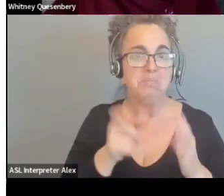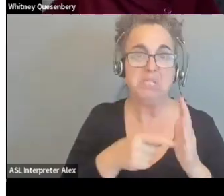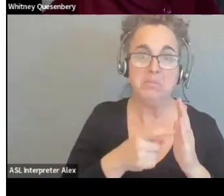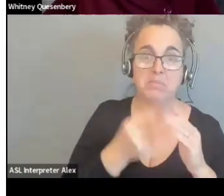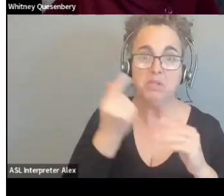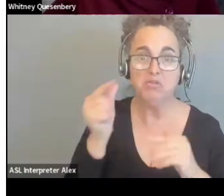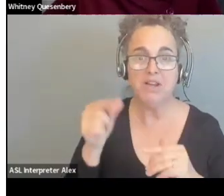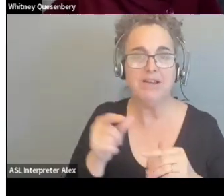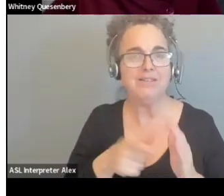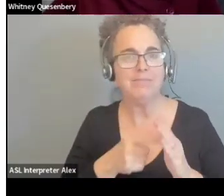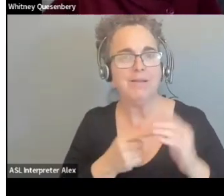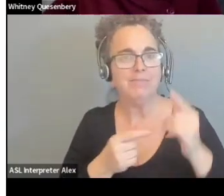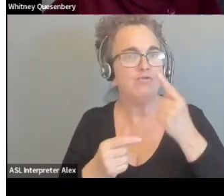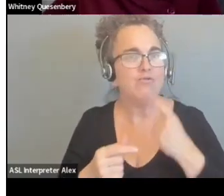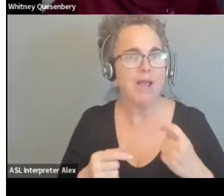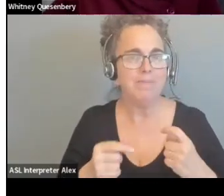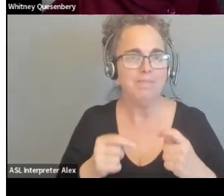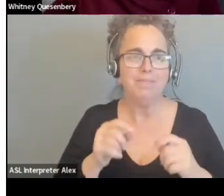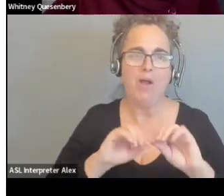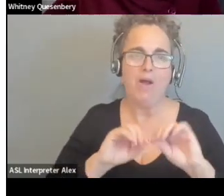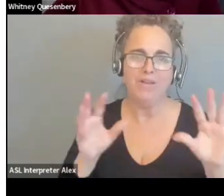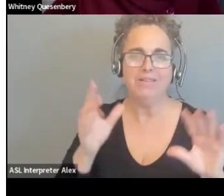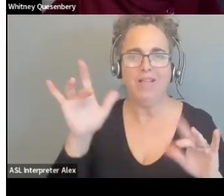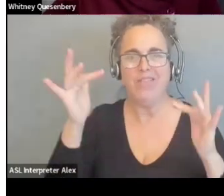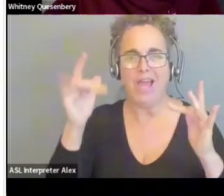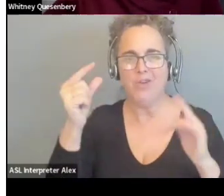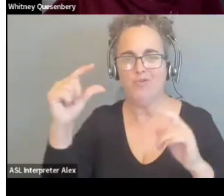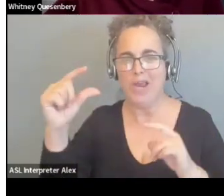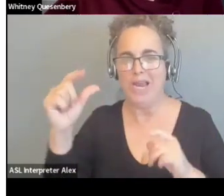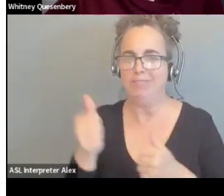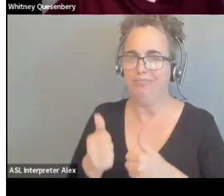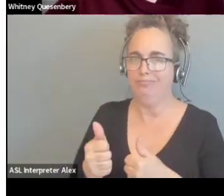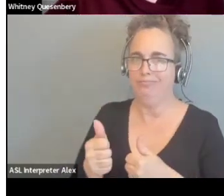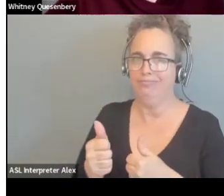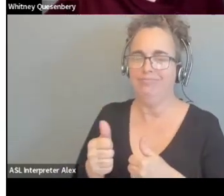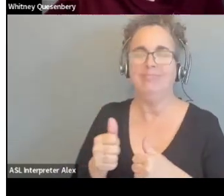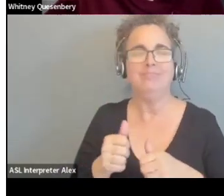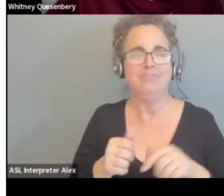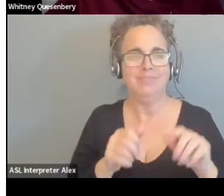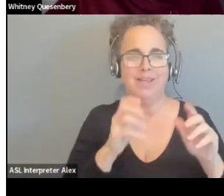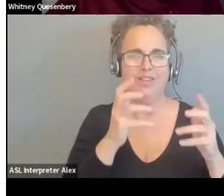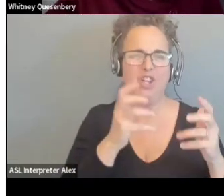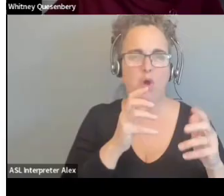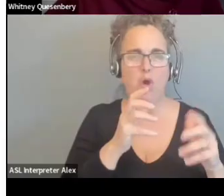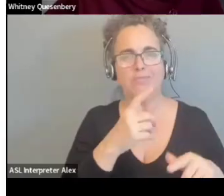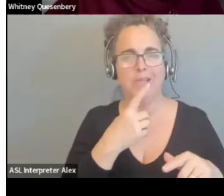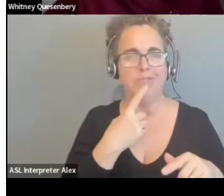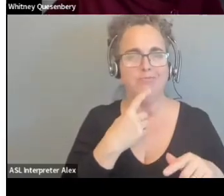Obviously the green ones, the light green ones are the good things and the dark sort of strawberry color are the things